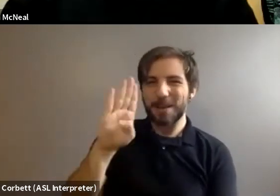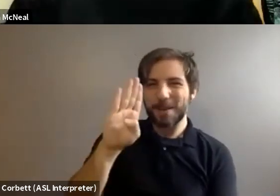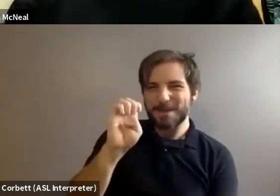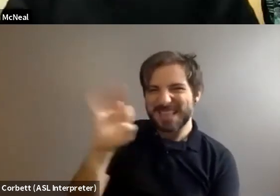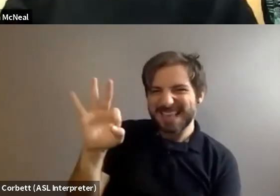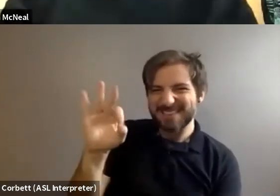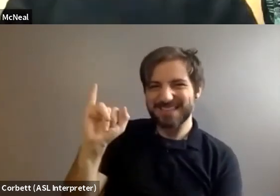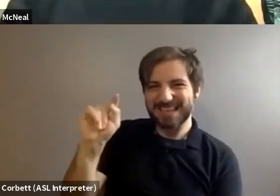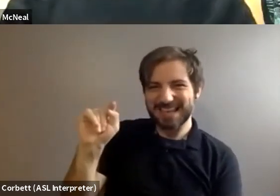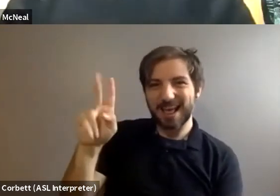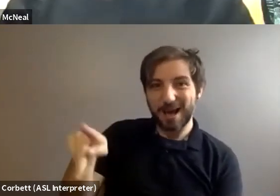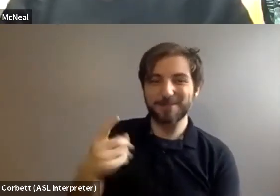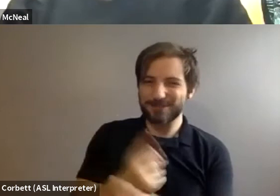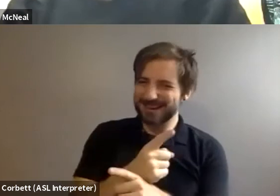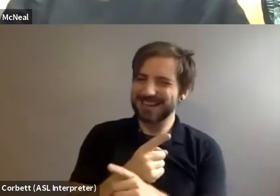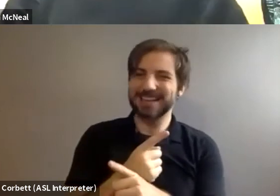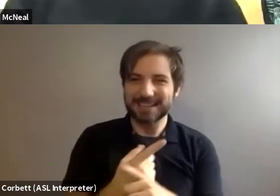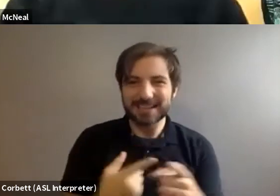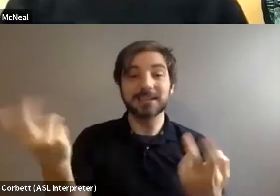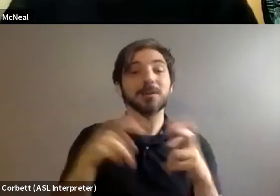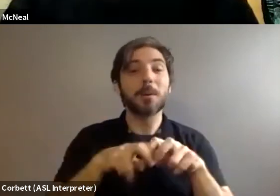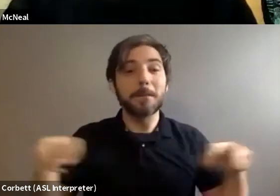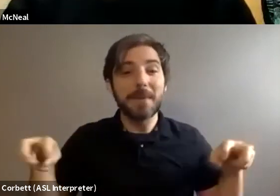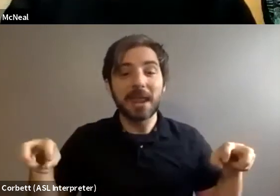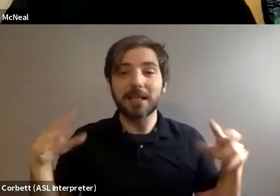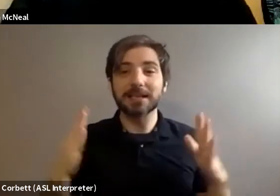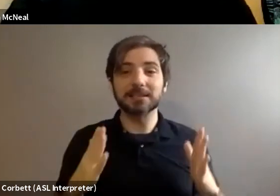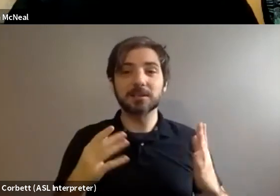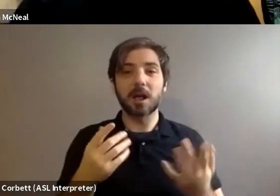are any of the panelists concerned that in the post-covet relief and rush to return to